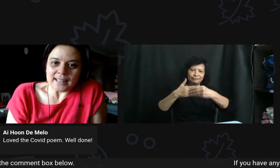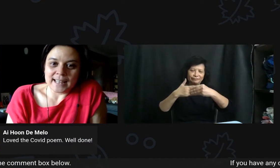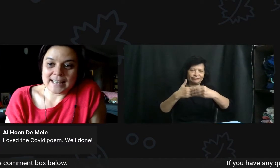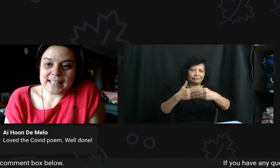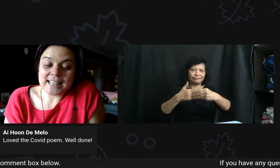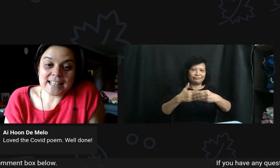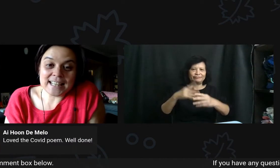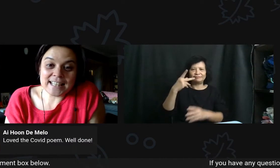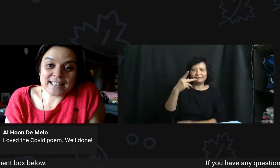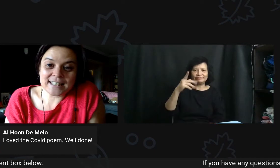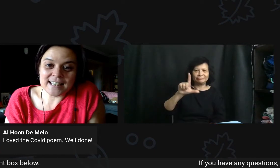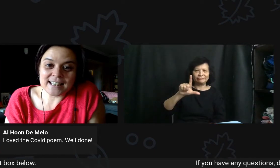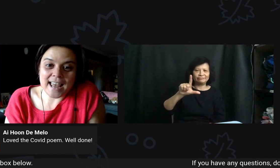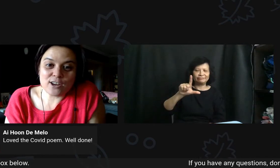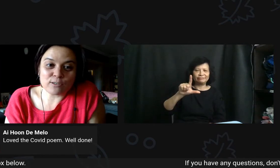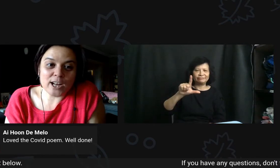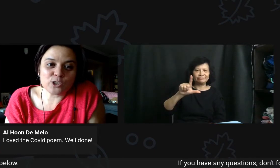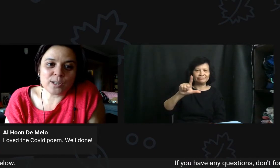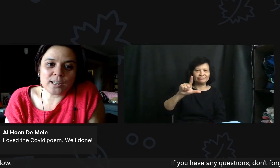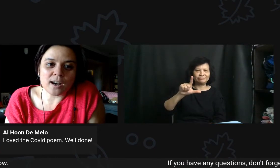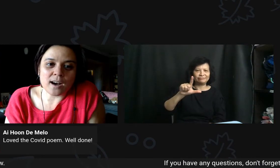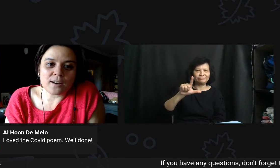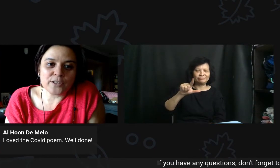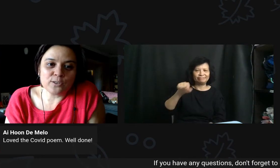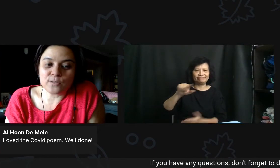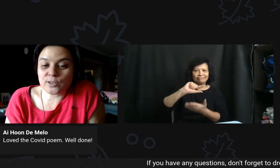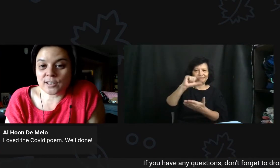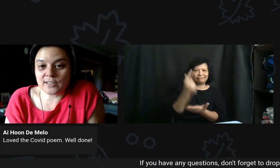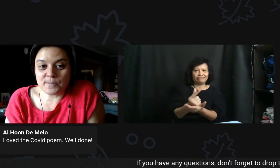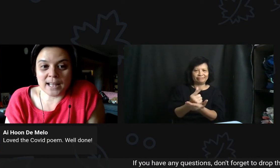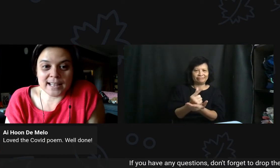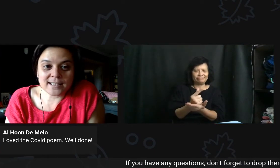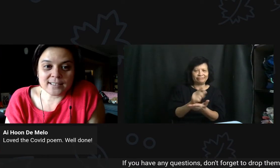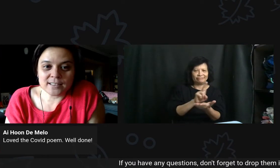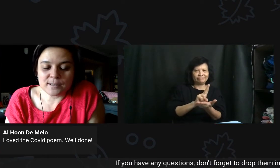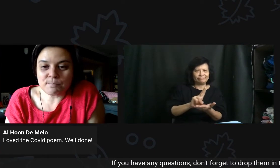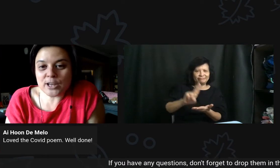and he is a graduate of the University of Malaya,